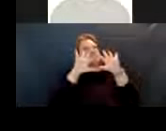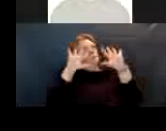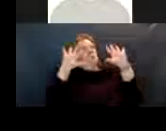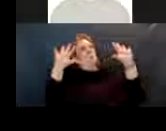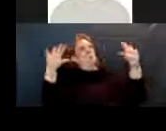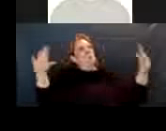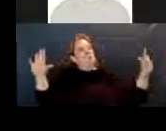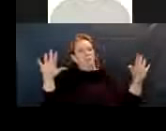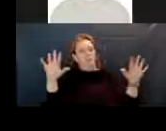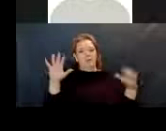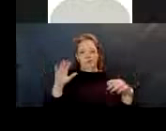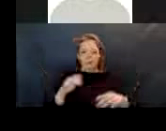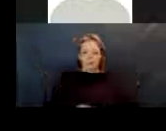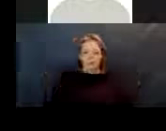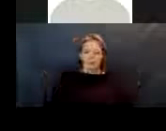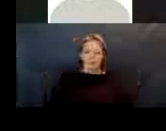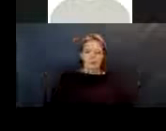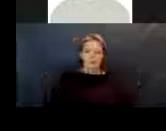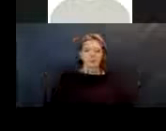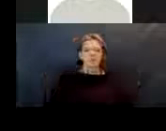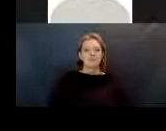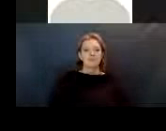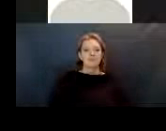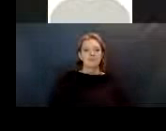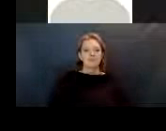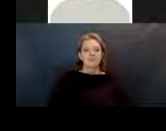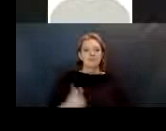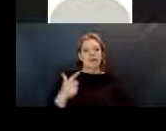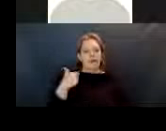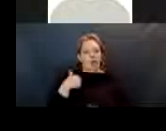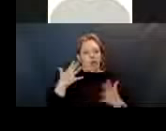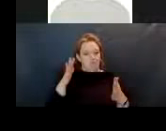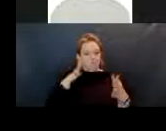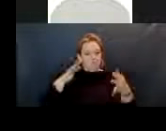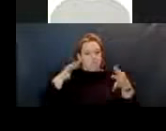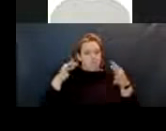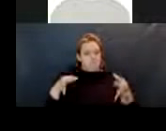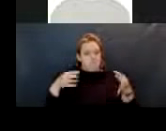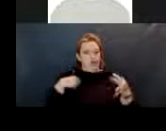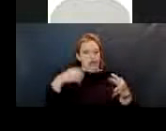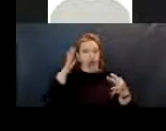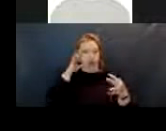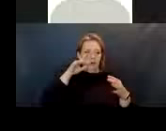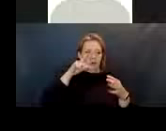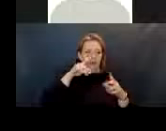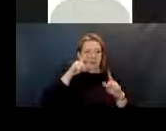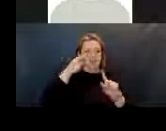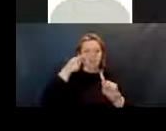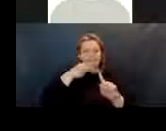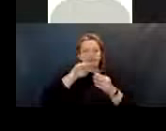So I had committed to shoot a number of rows of film before I came home, so I prepared to be gone.